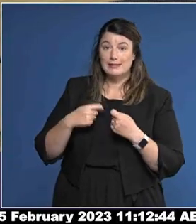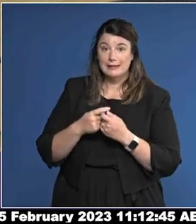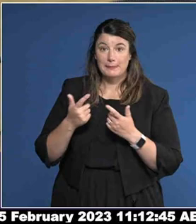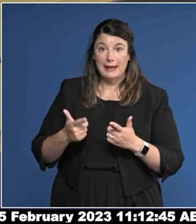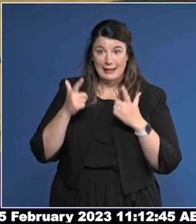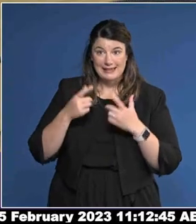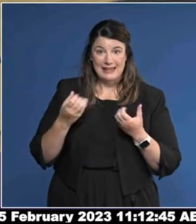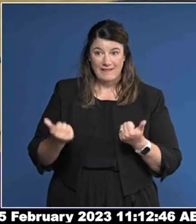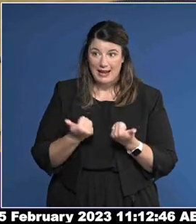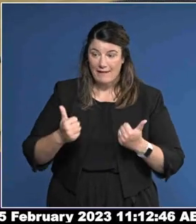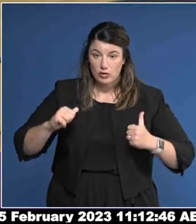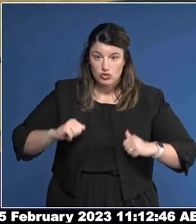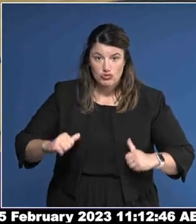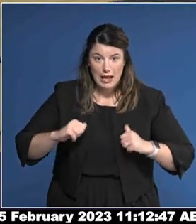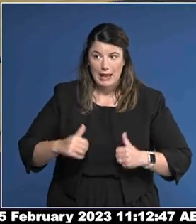skilled to discharge these responsibilities.